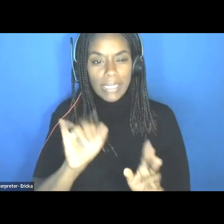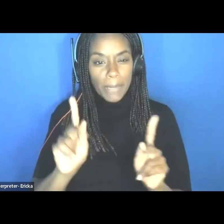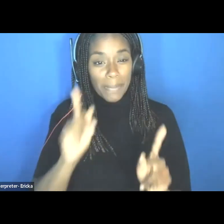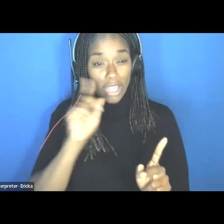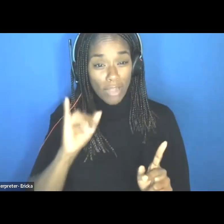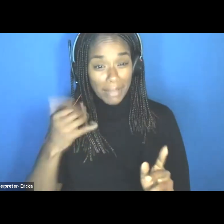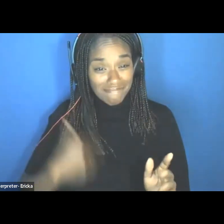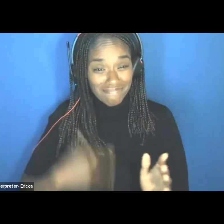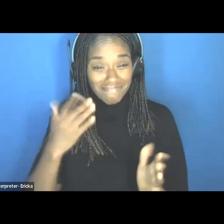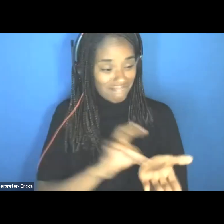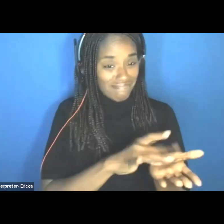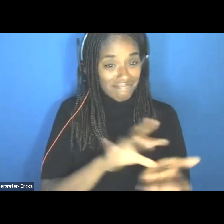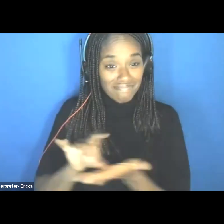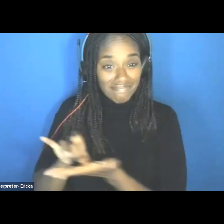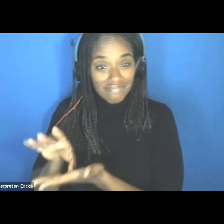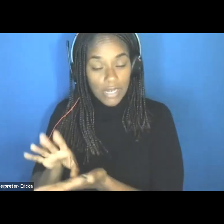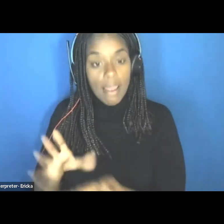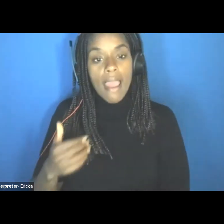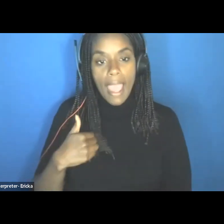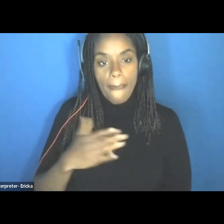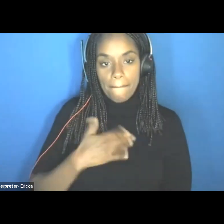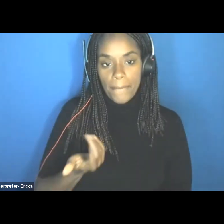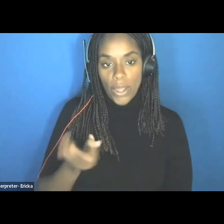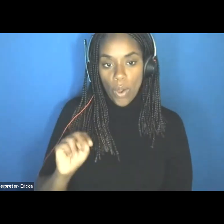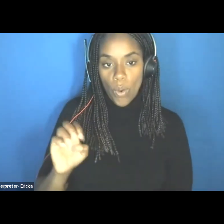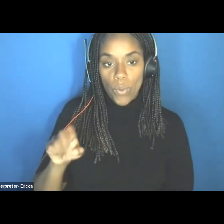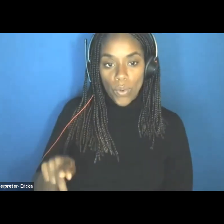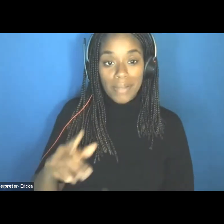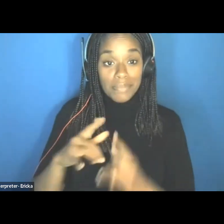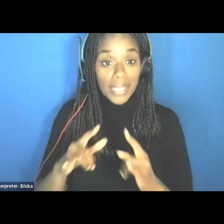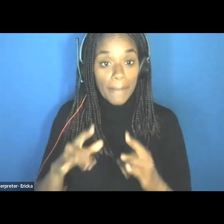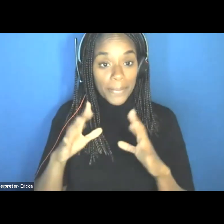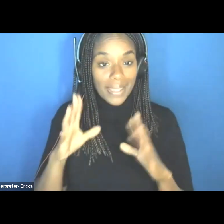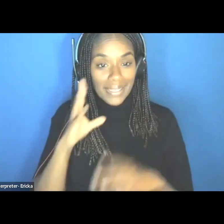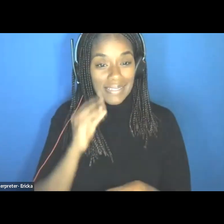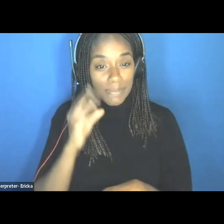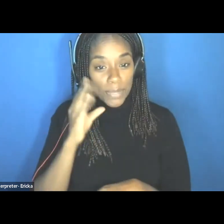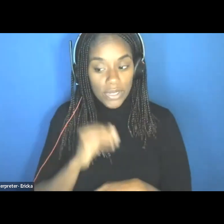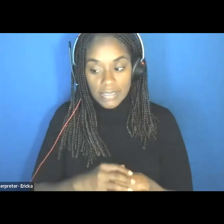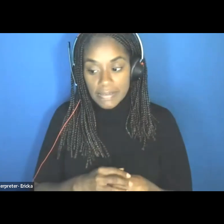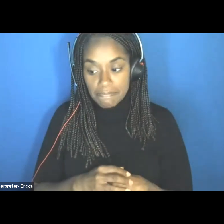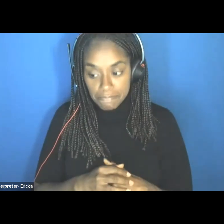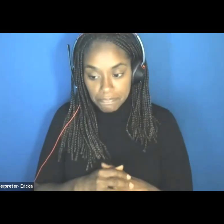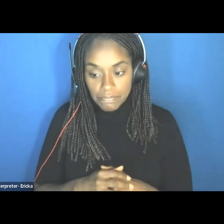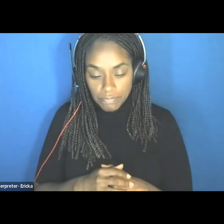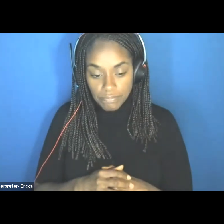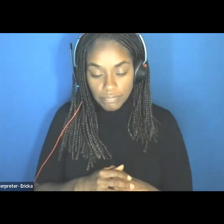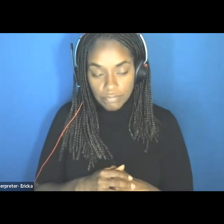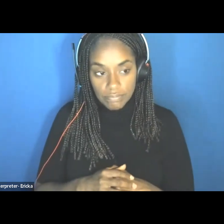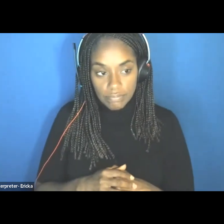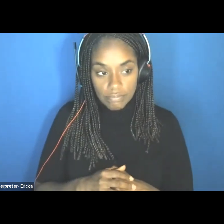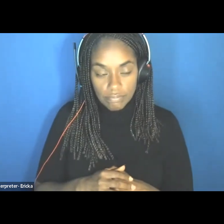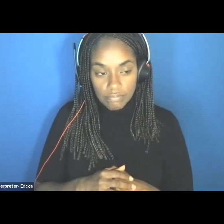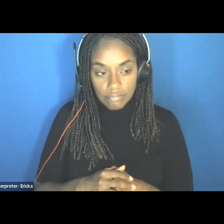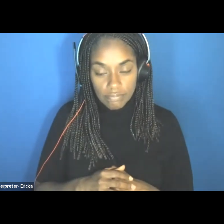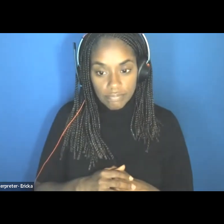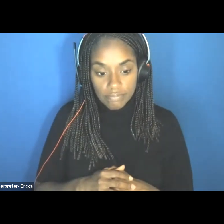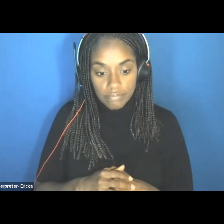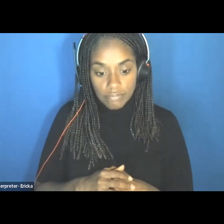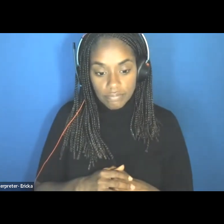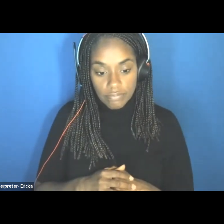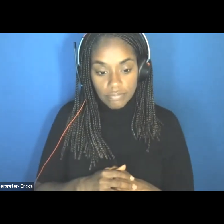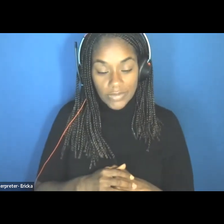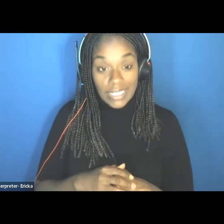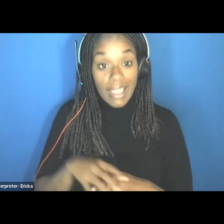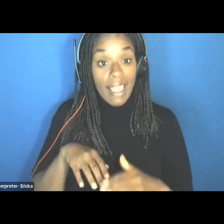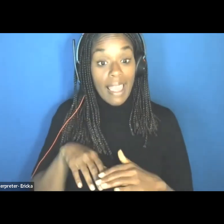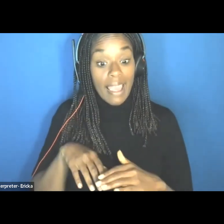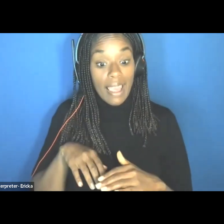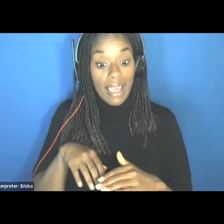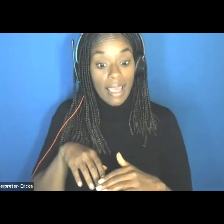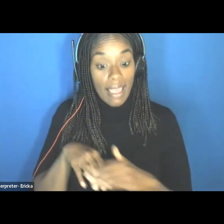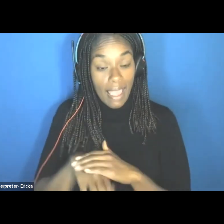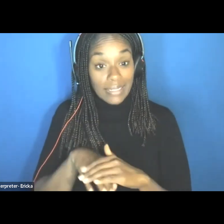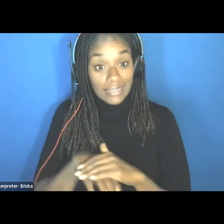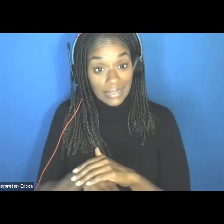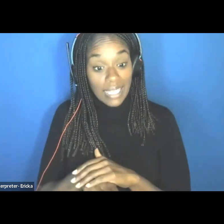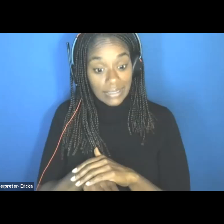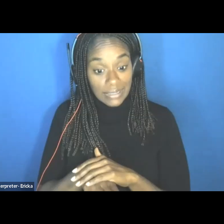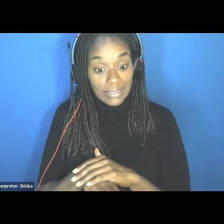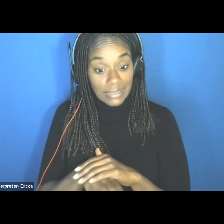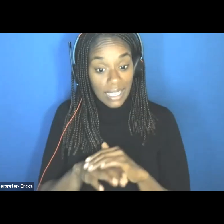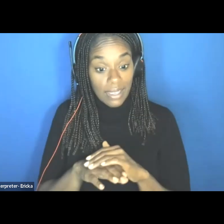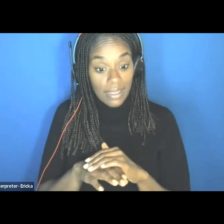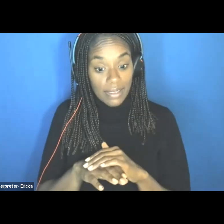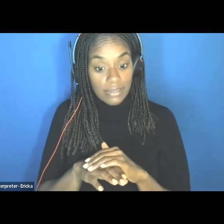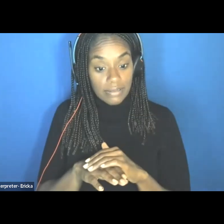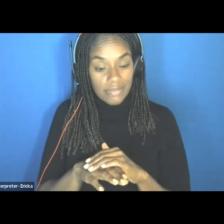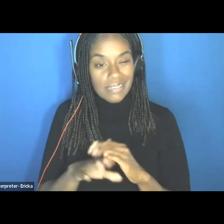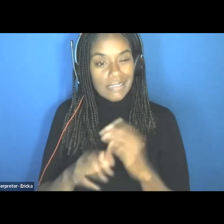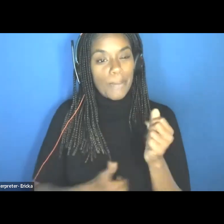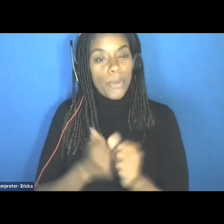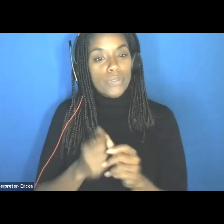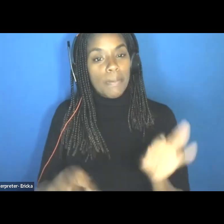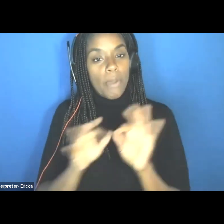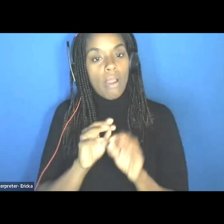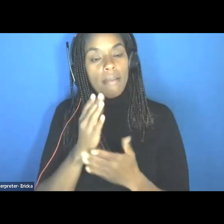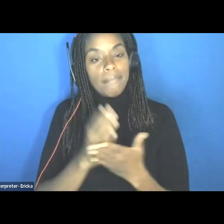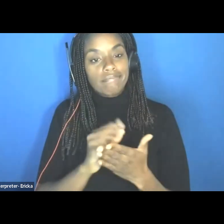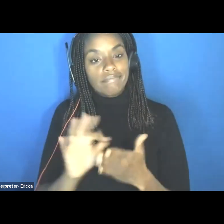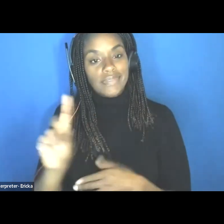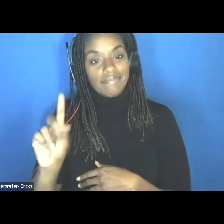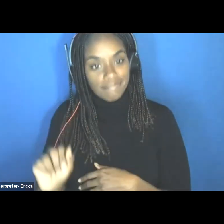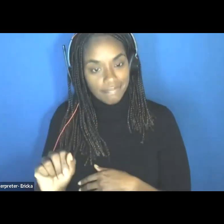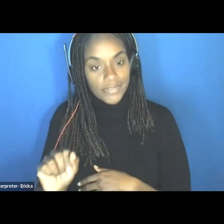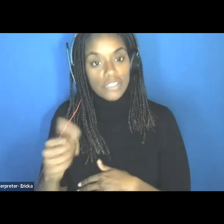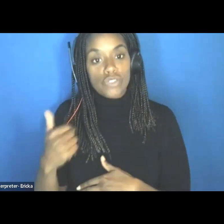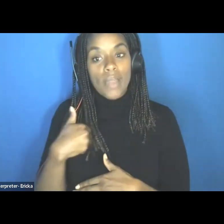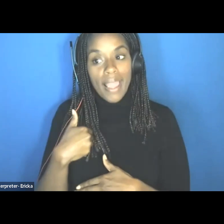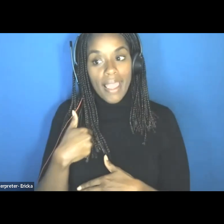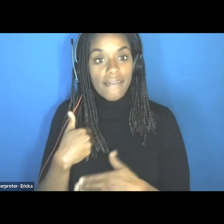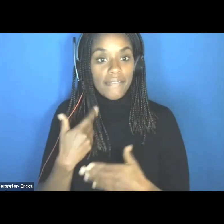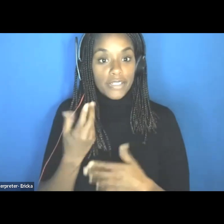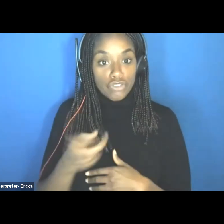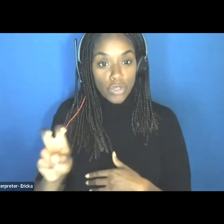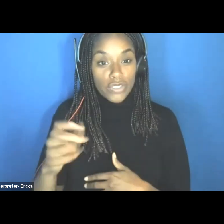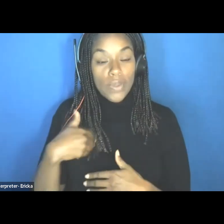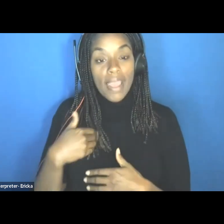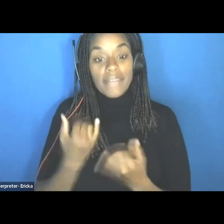I was very much in the very center of a movement that pretty much left people like myself out.